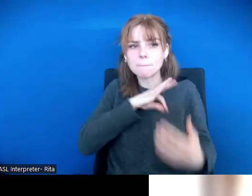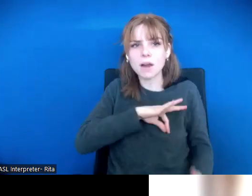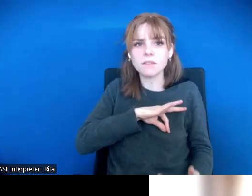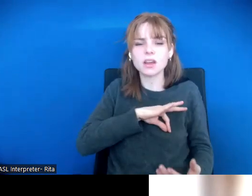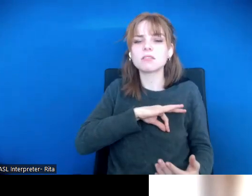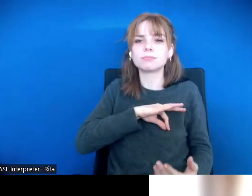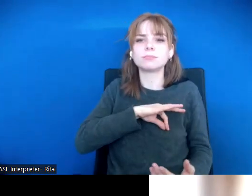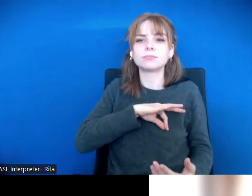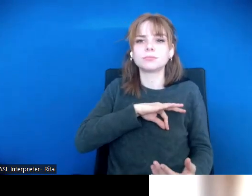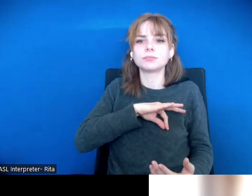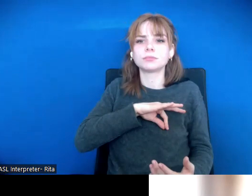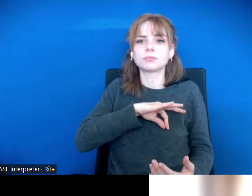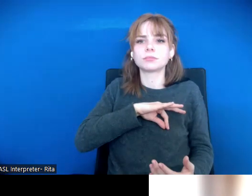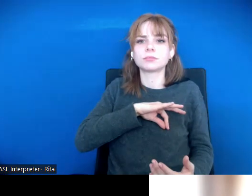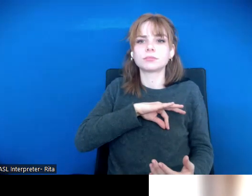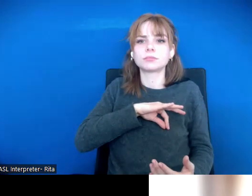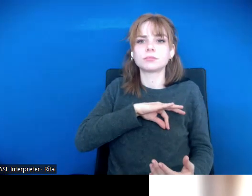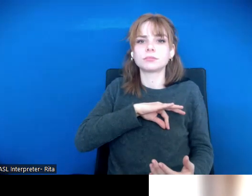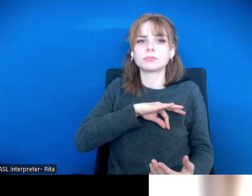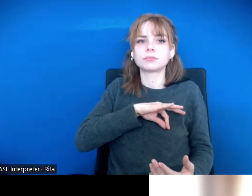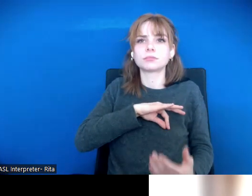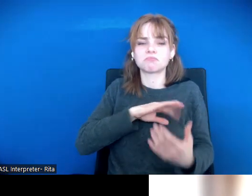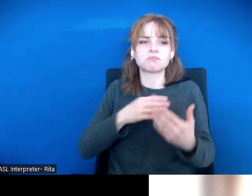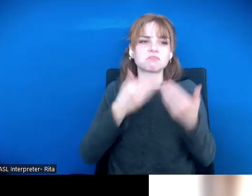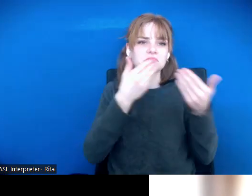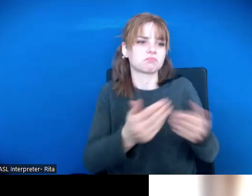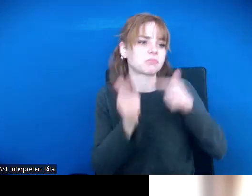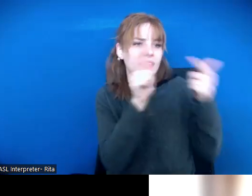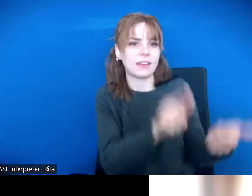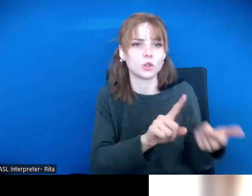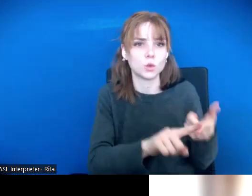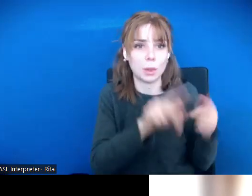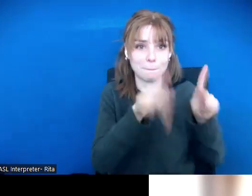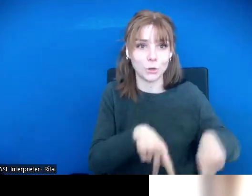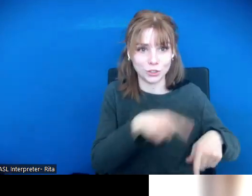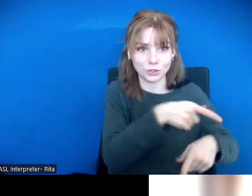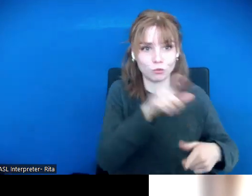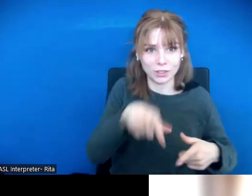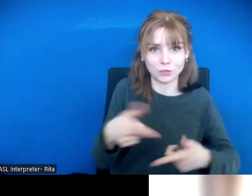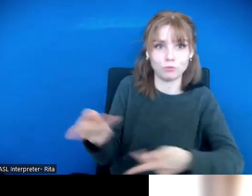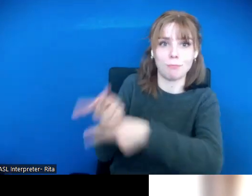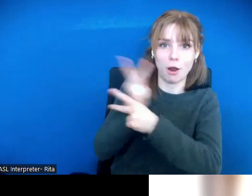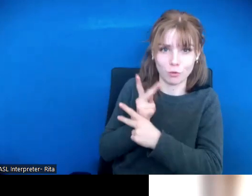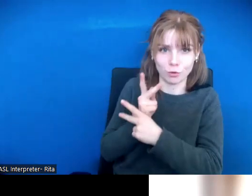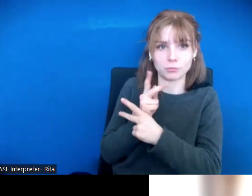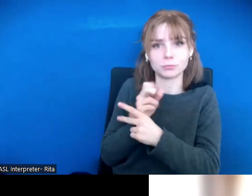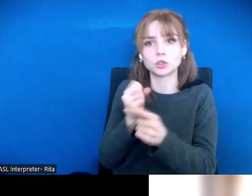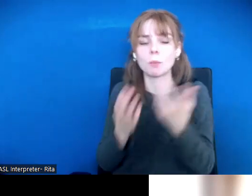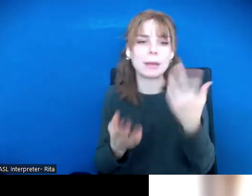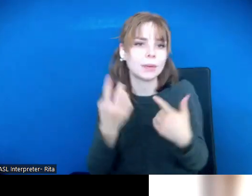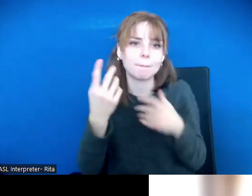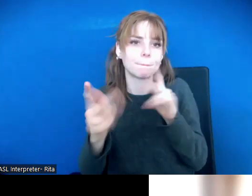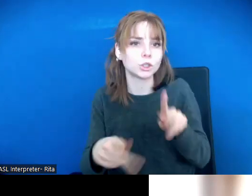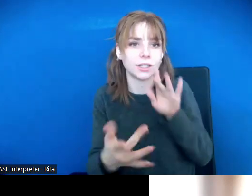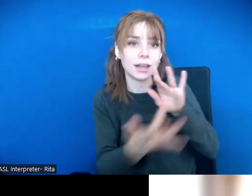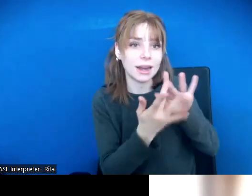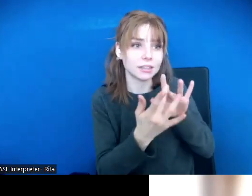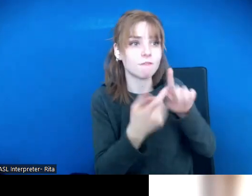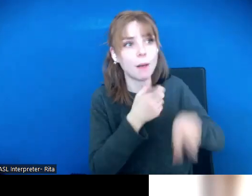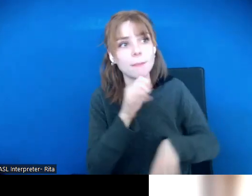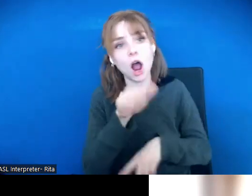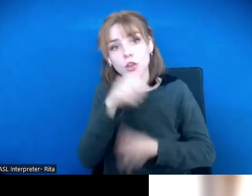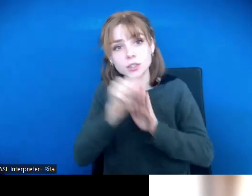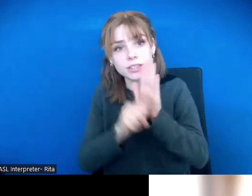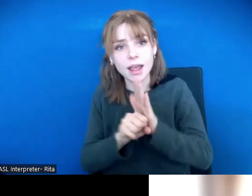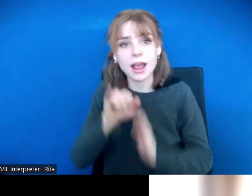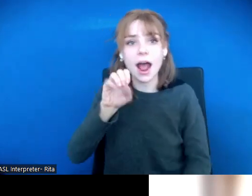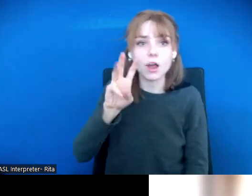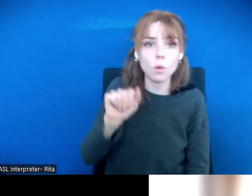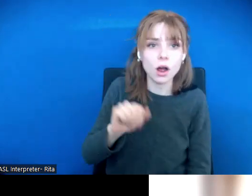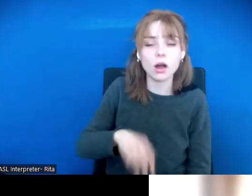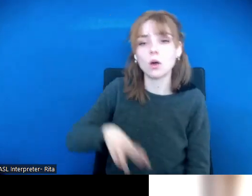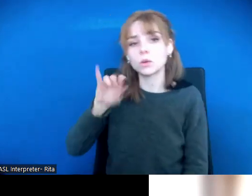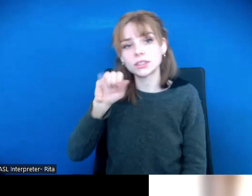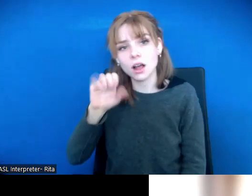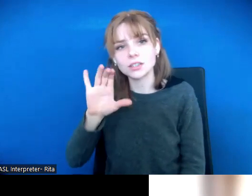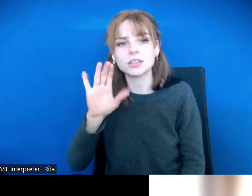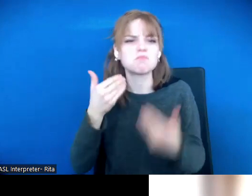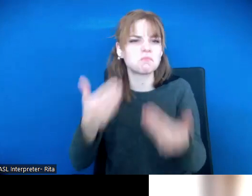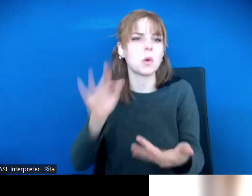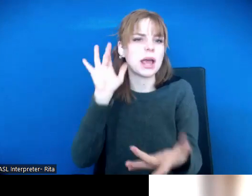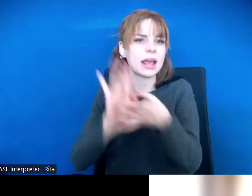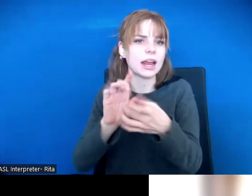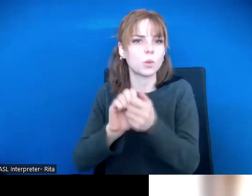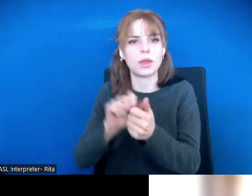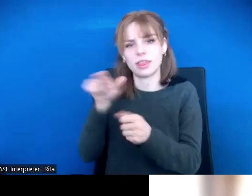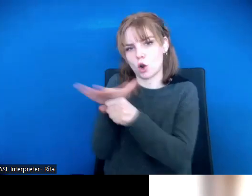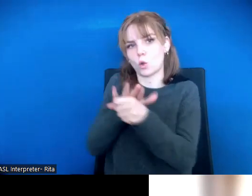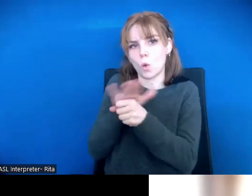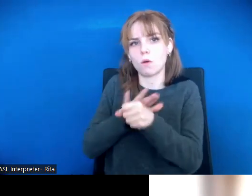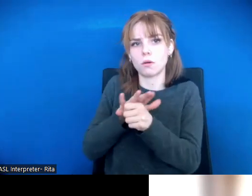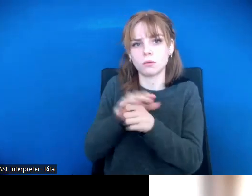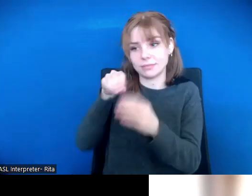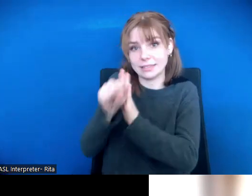Oftentimes what will happen is maybe a caregiver or educator, practitioner will reach out to learn a little bit more about a piece of equipment. They might borrow it from us just to get familiarized. And then once they have a better understanding of how it works and they think maybe